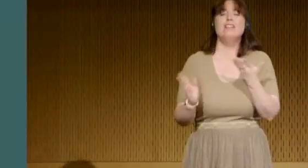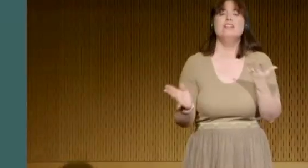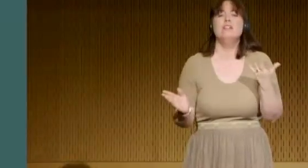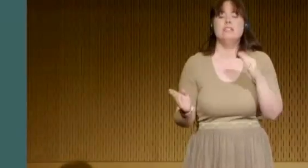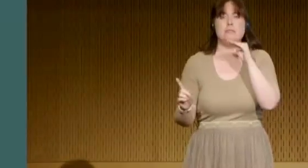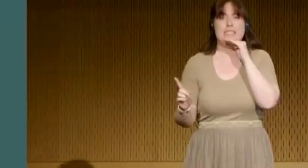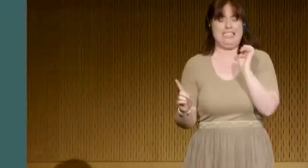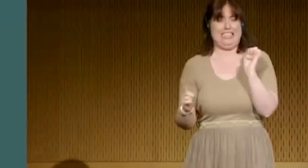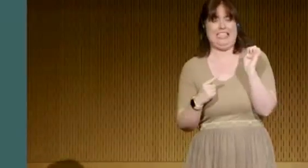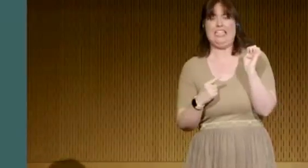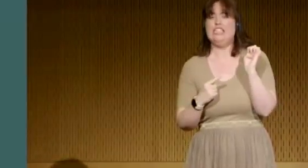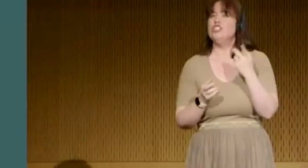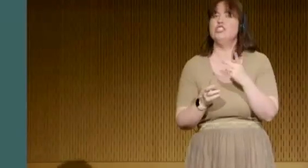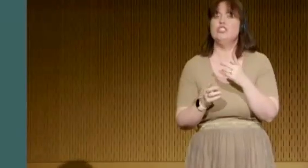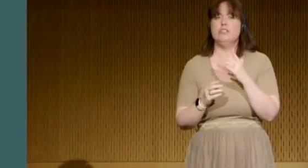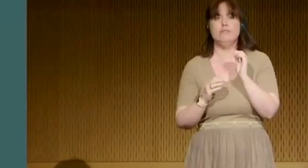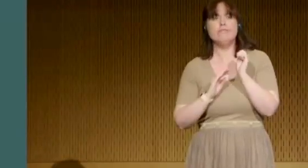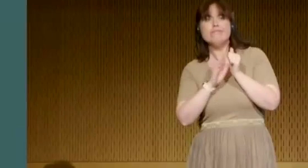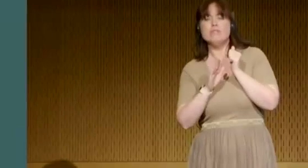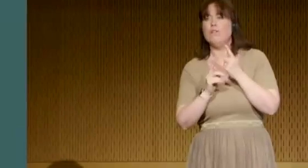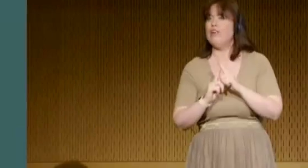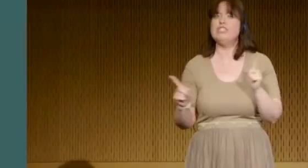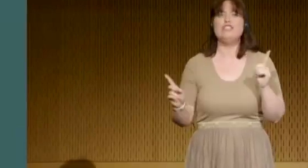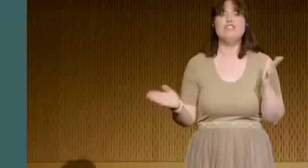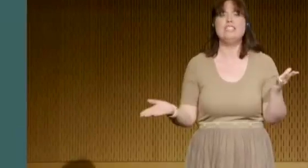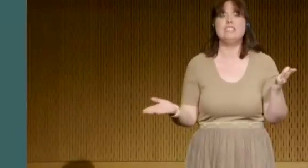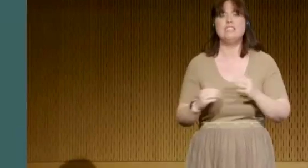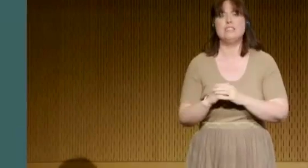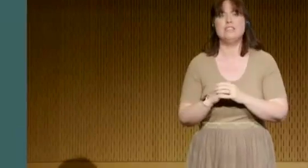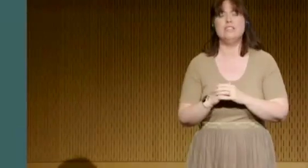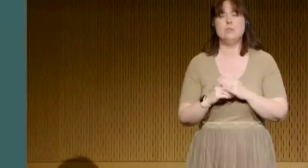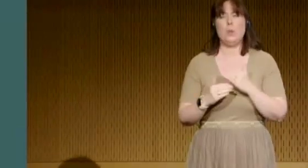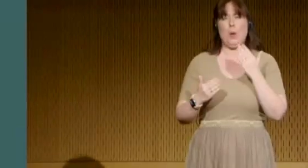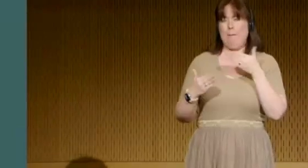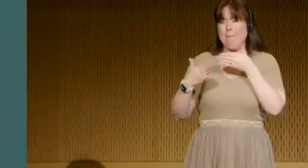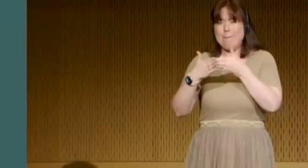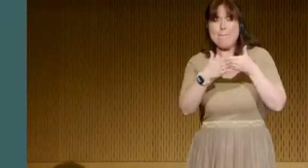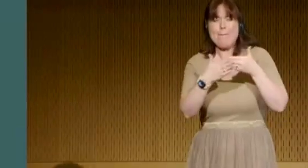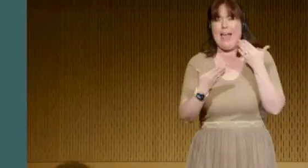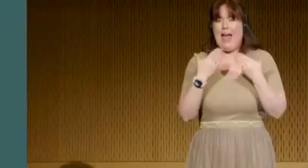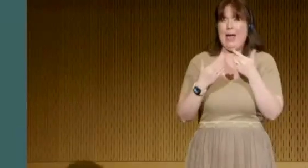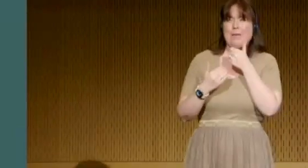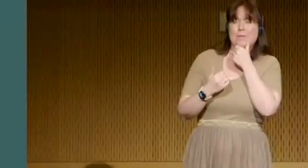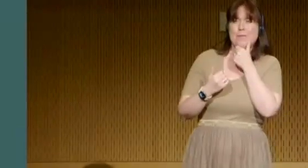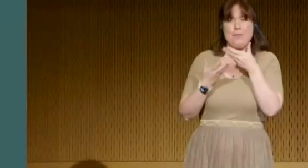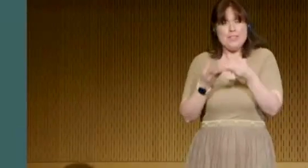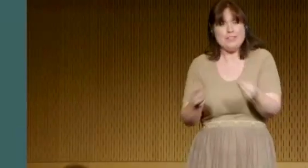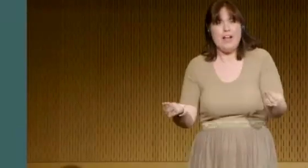you know it's very different in terms of how can we overcome that barrier. So I thought about how